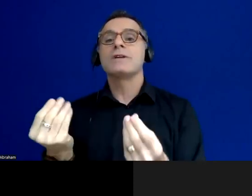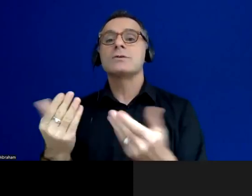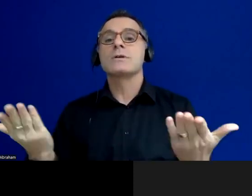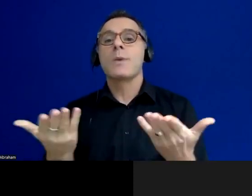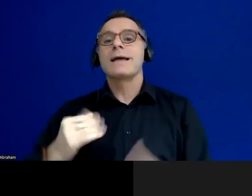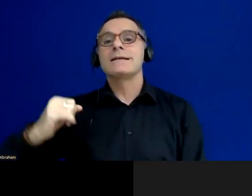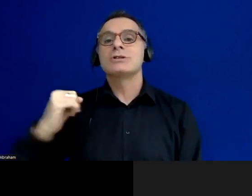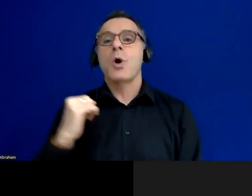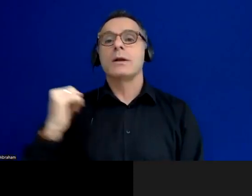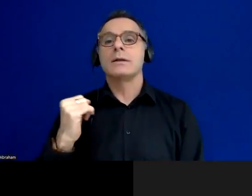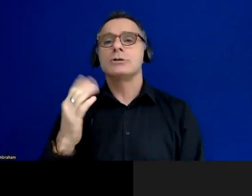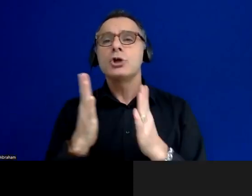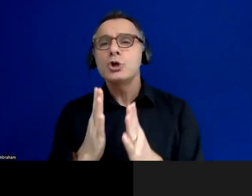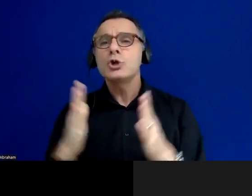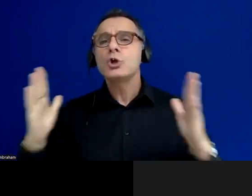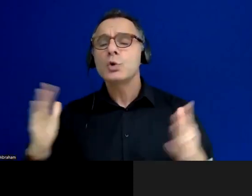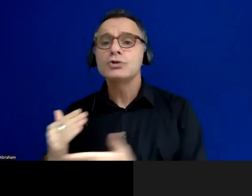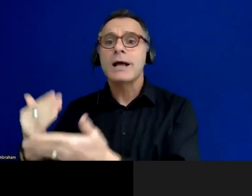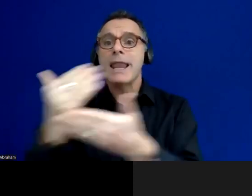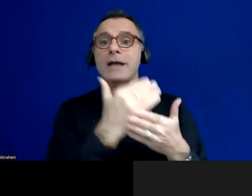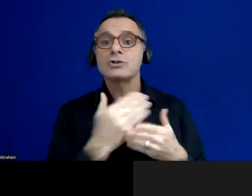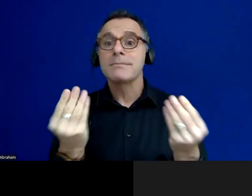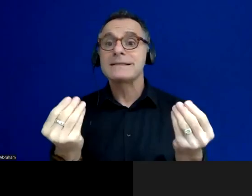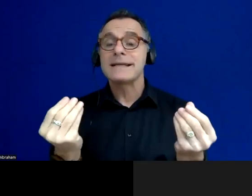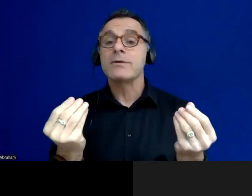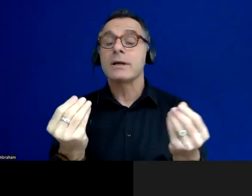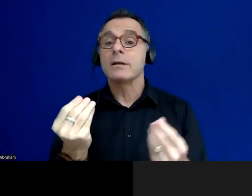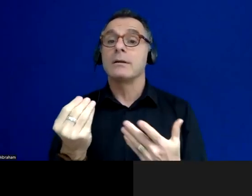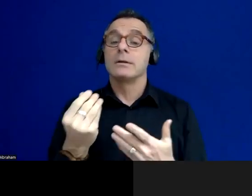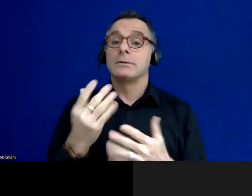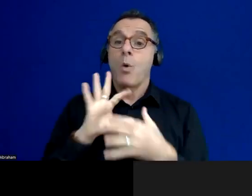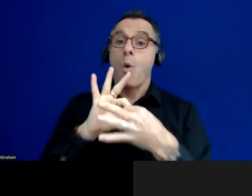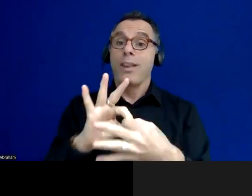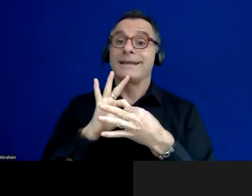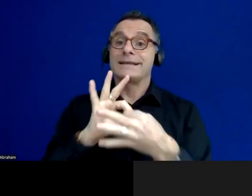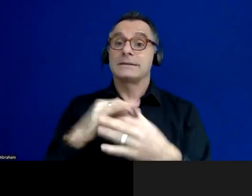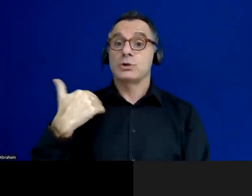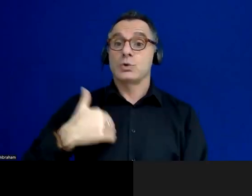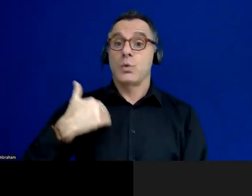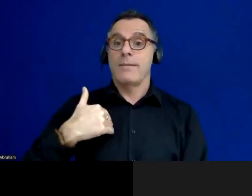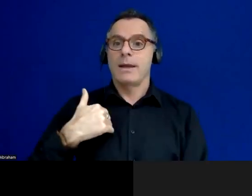housing a huge collection of materials by, for, and, about women. A multi-award-winning accredited